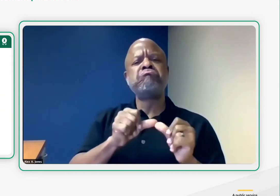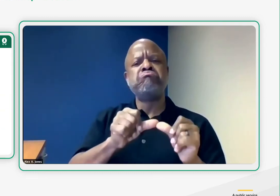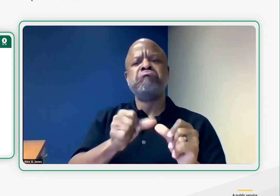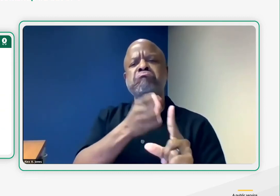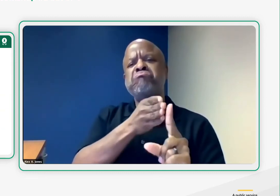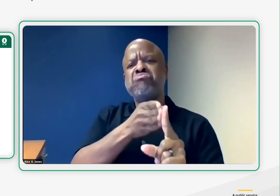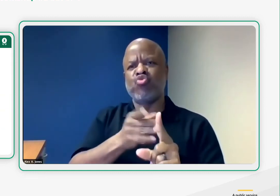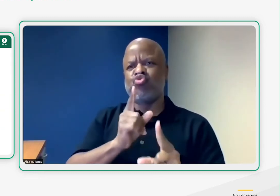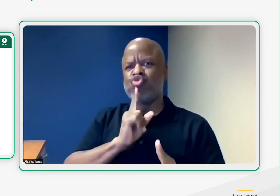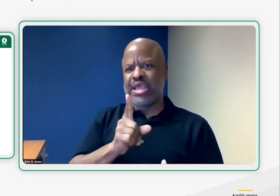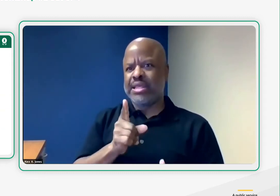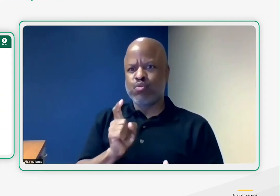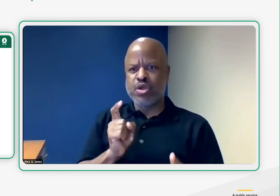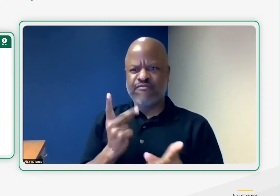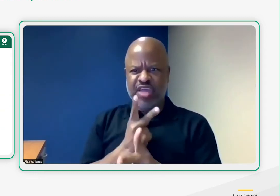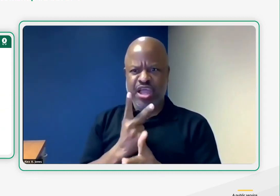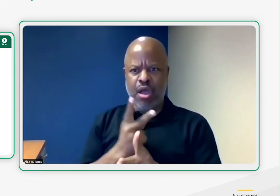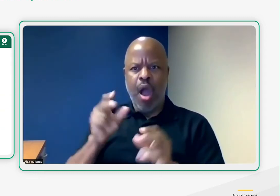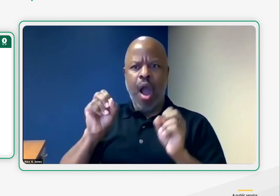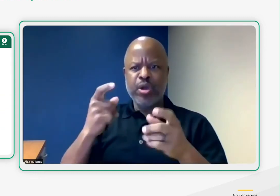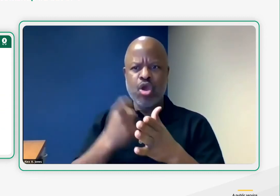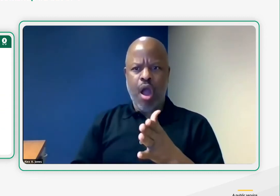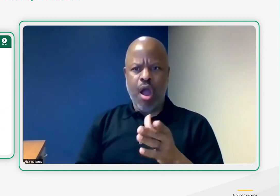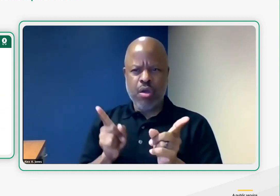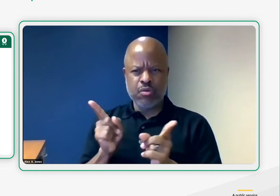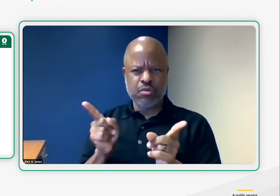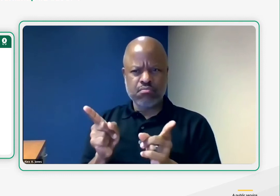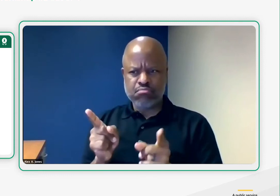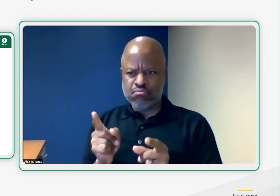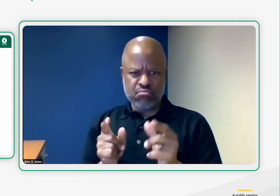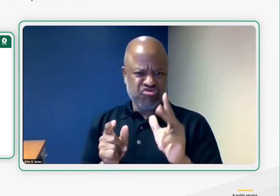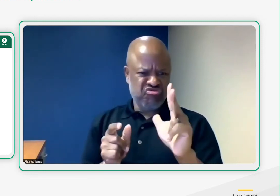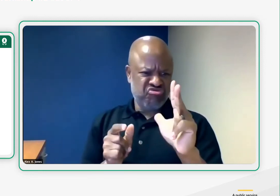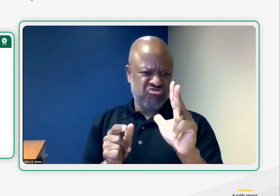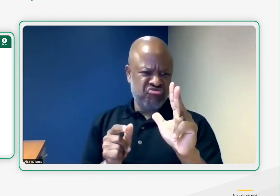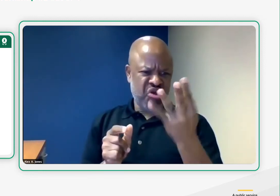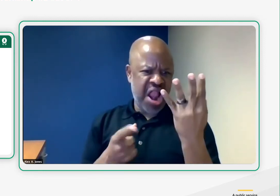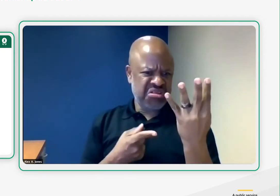So, those are the kinds of things that nudged me into going in that direction.